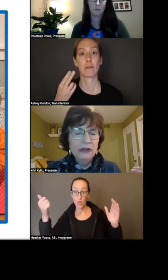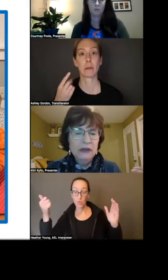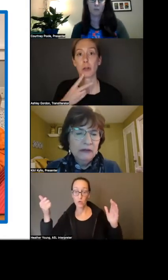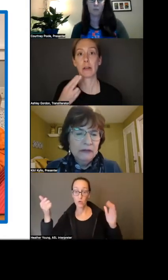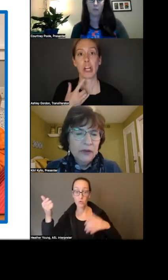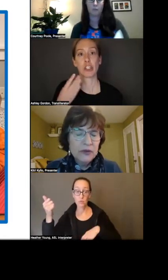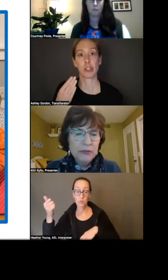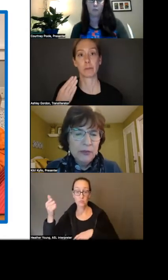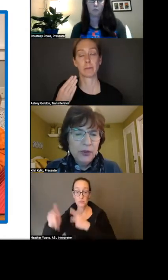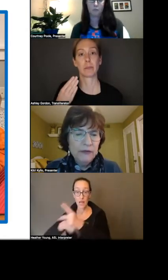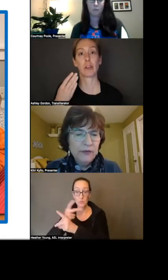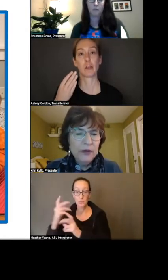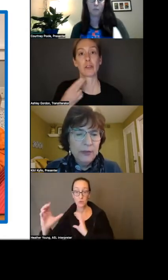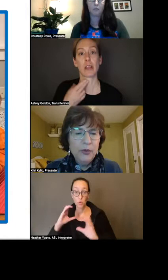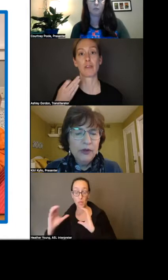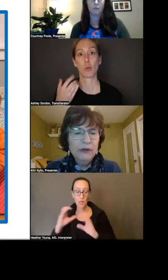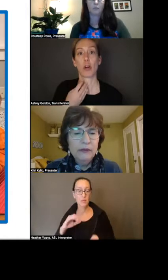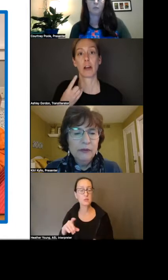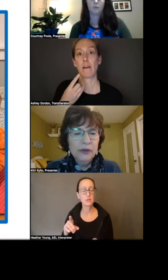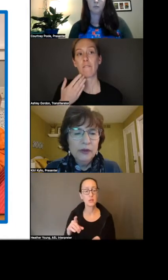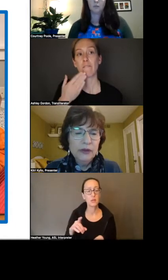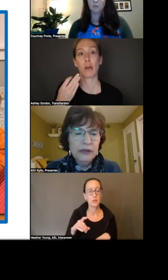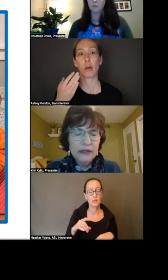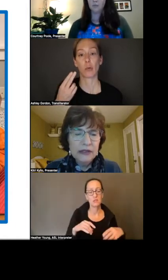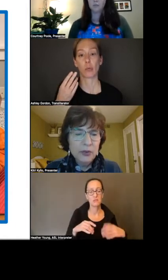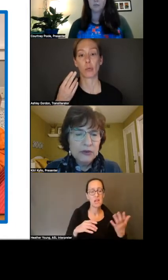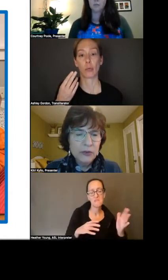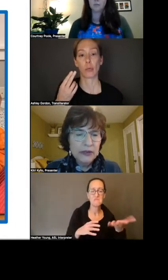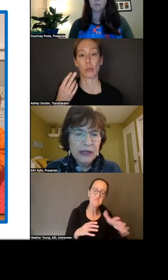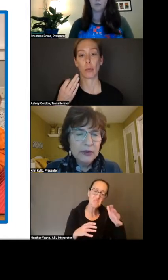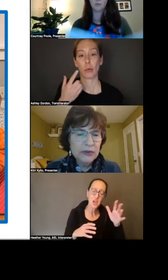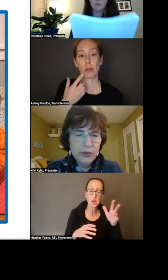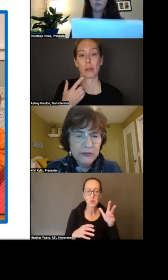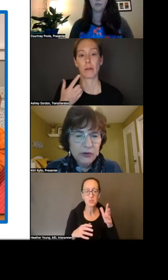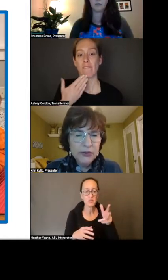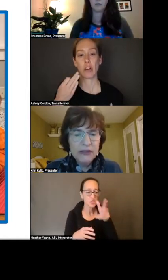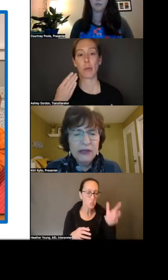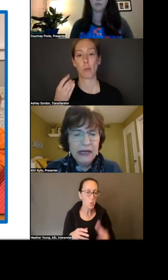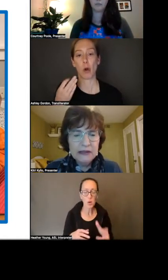those that reported fair to poor were, in listening spoken language, was 24 percent,